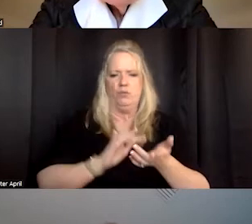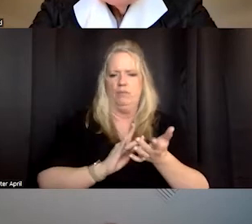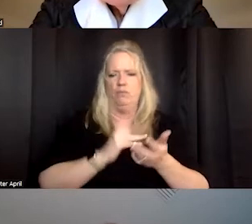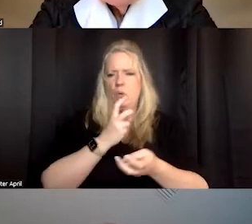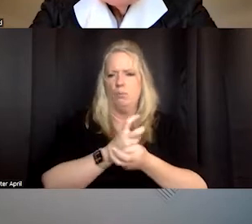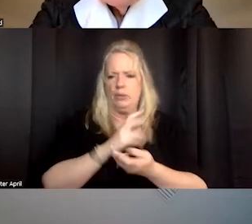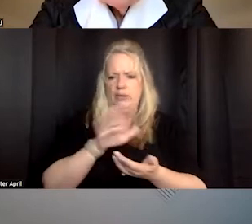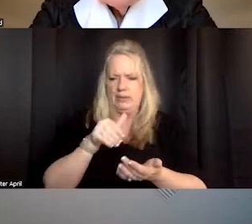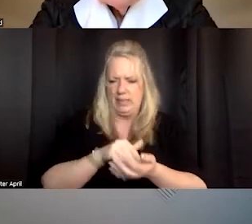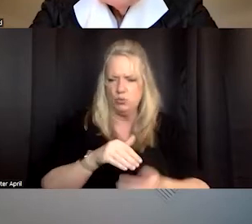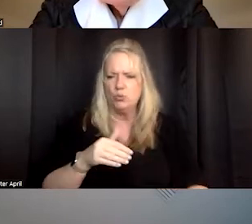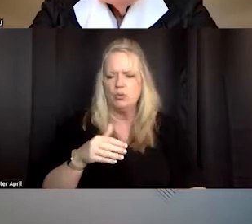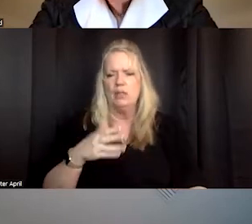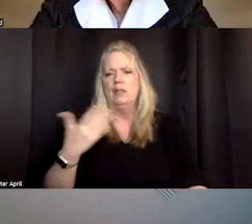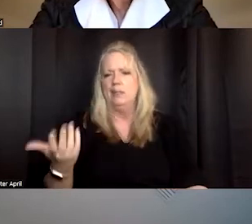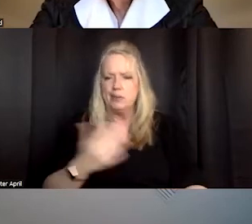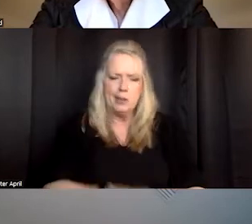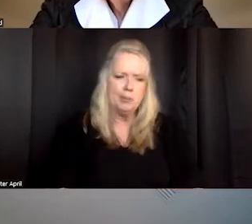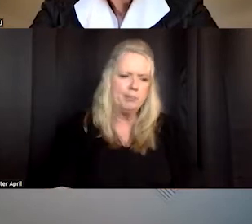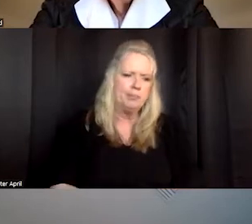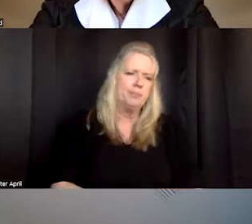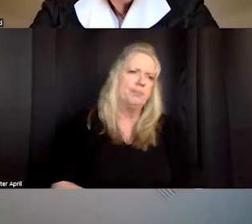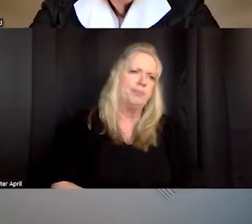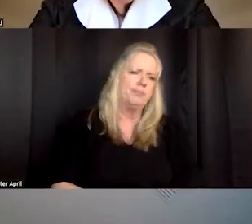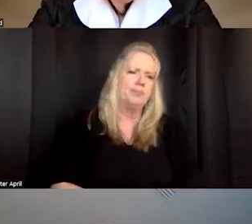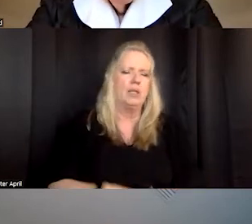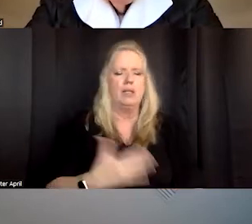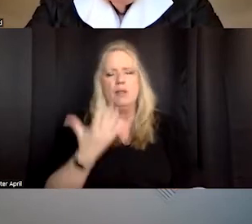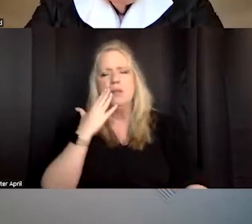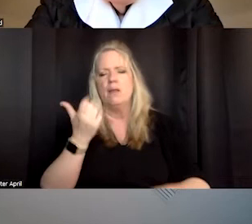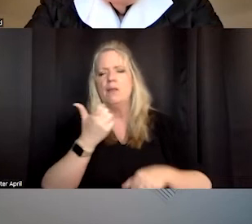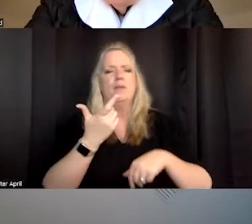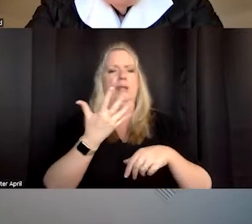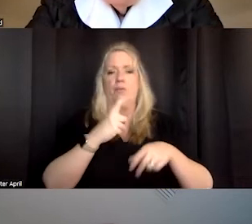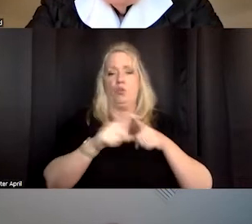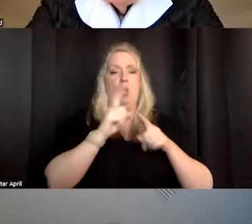TERMS OF EITHER, THE CALLS WILL BE ANSWERED, SO QUICKLY, OR, OR THE HANDLE TIME? ARE THERE